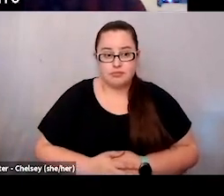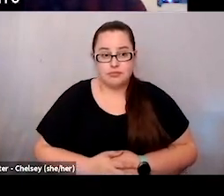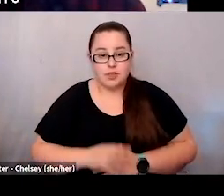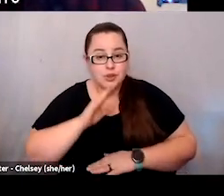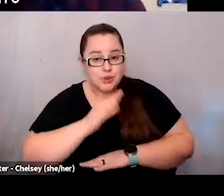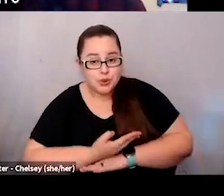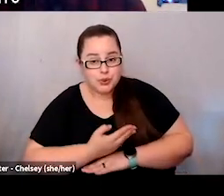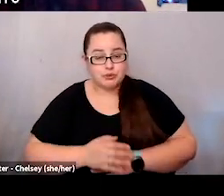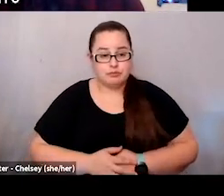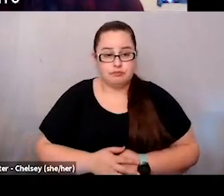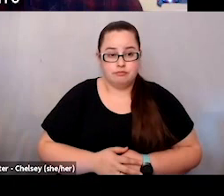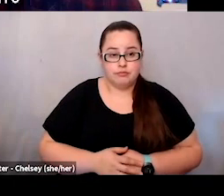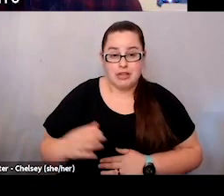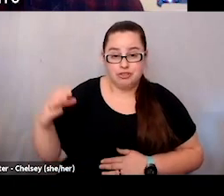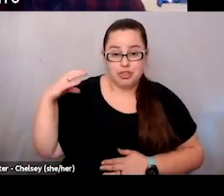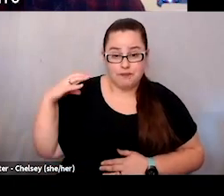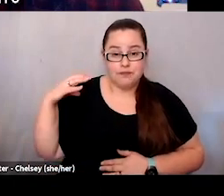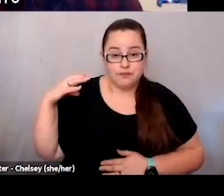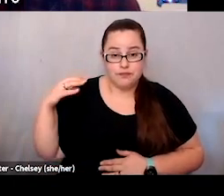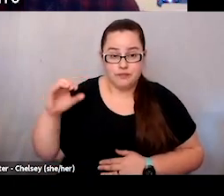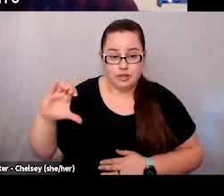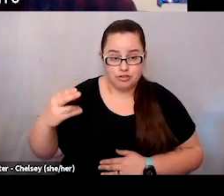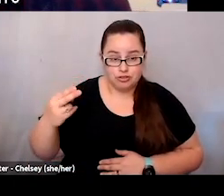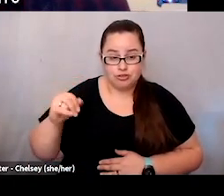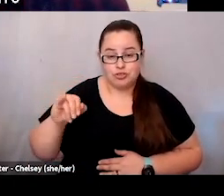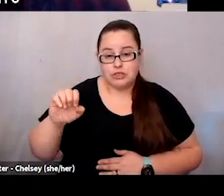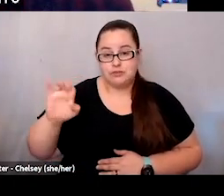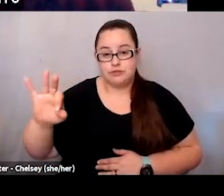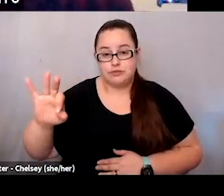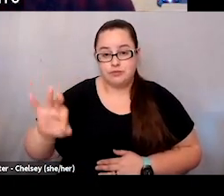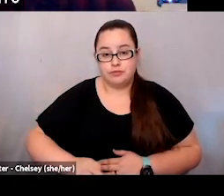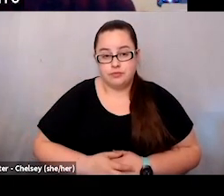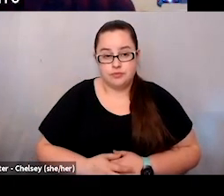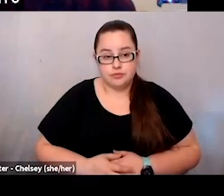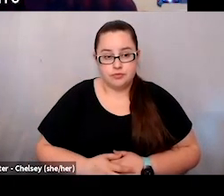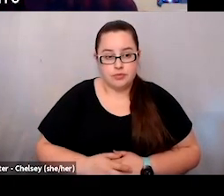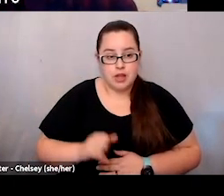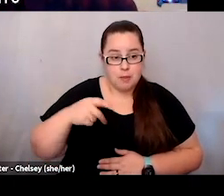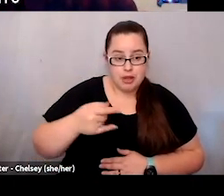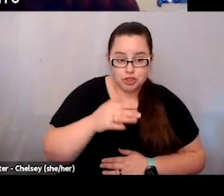Mother. Father. Son. Daughter. Chief.